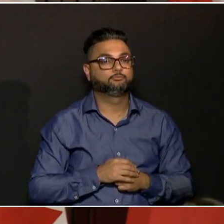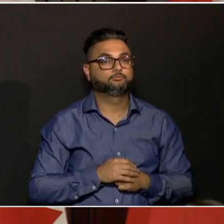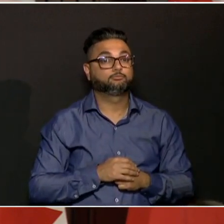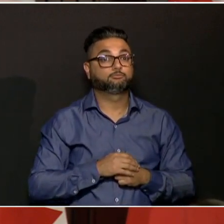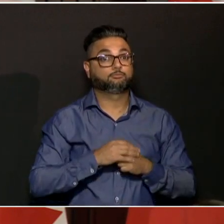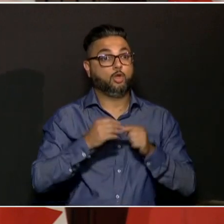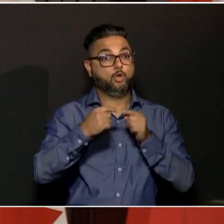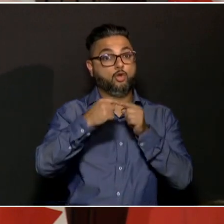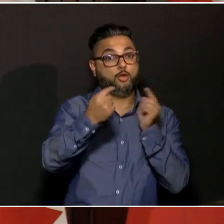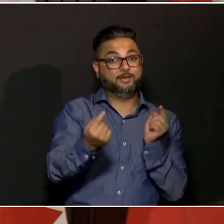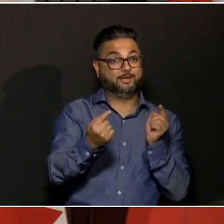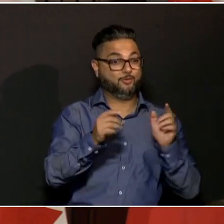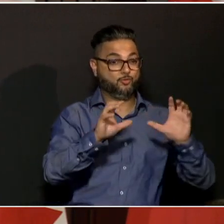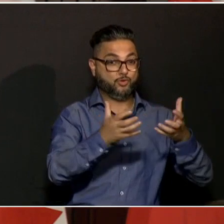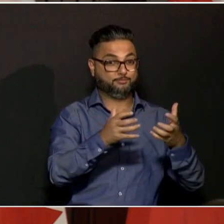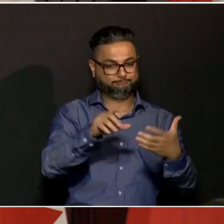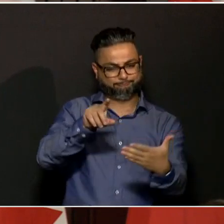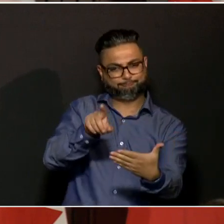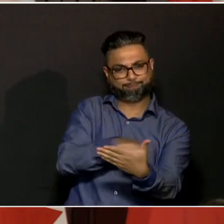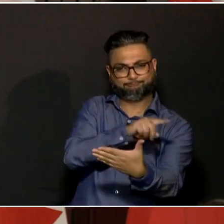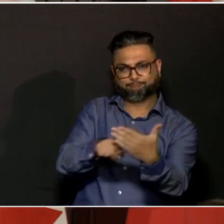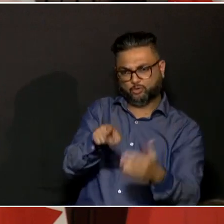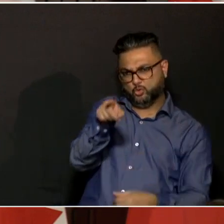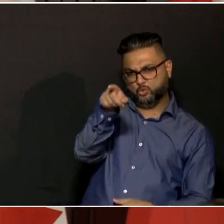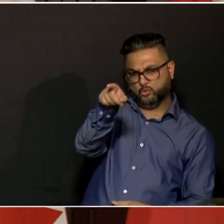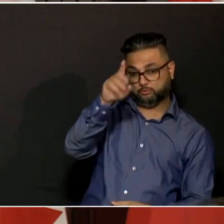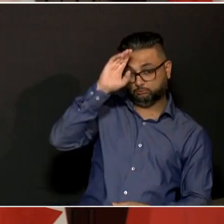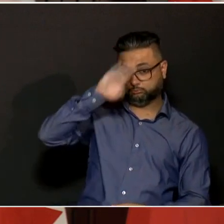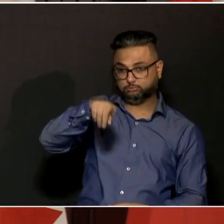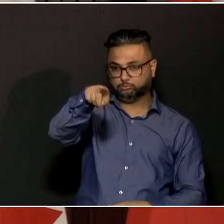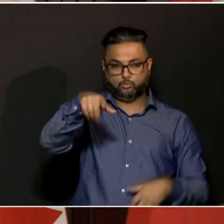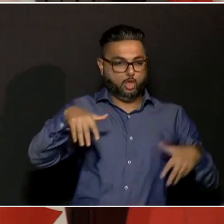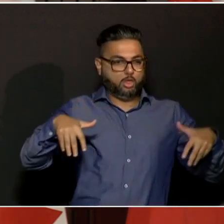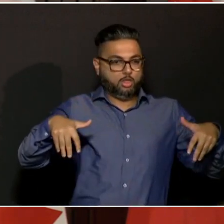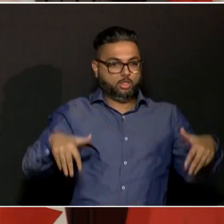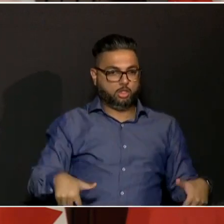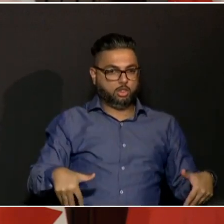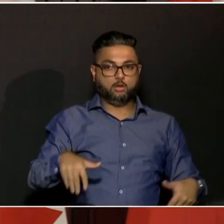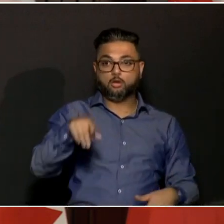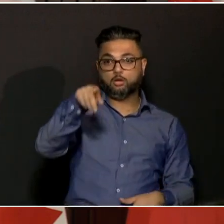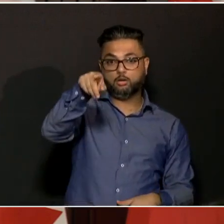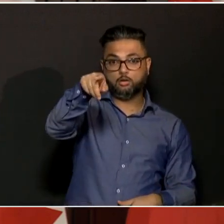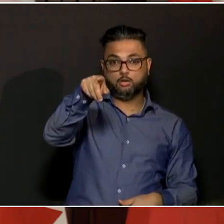by the opposition for same you have been kinda been caught flat-footed